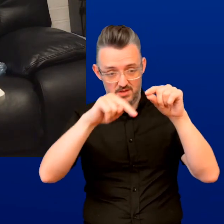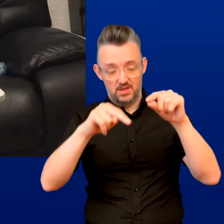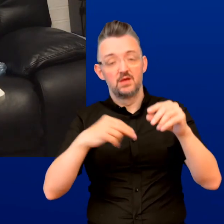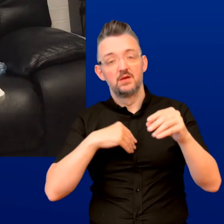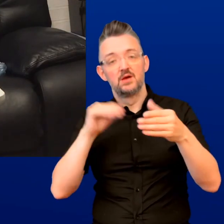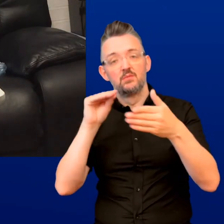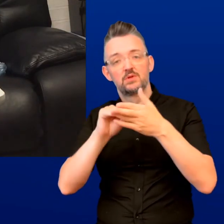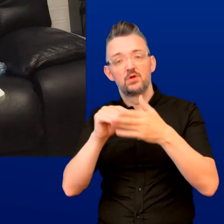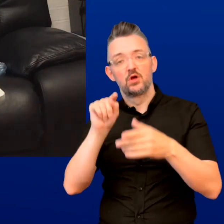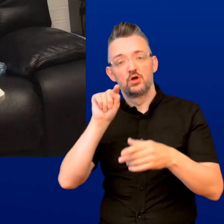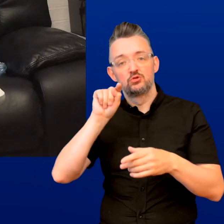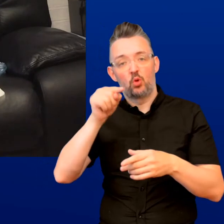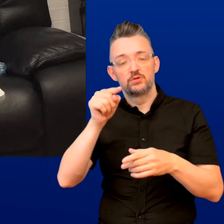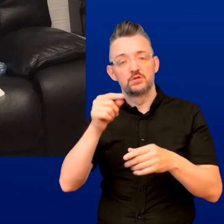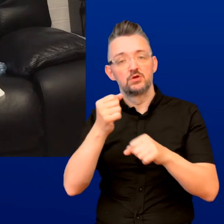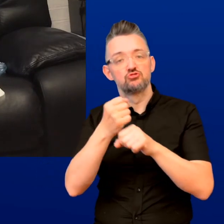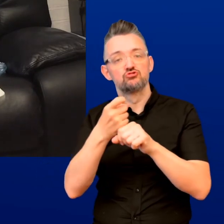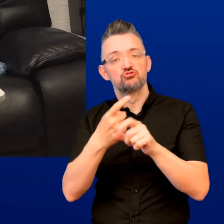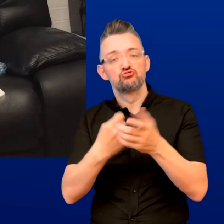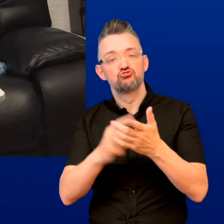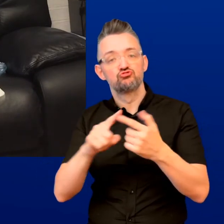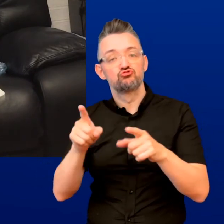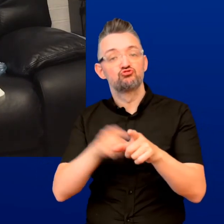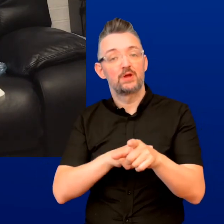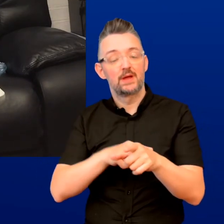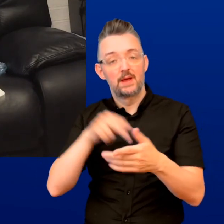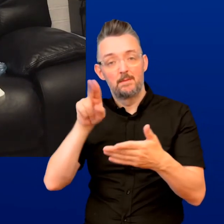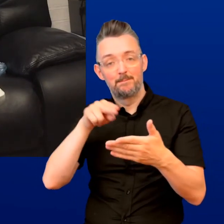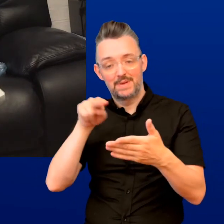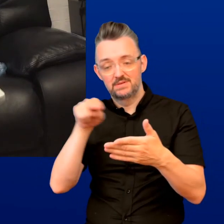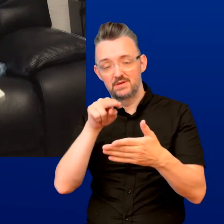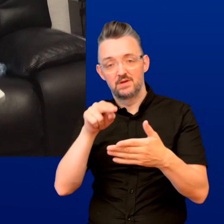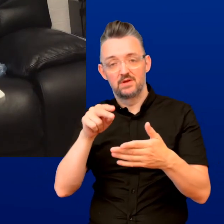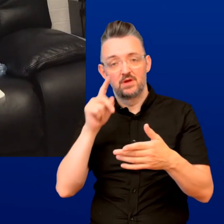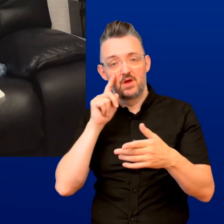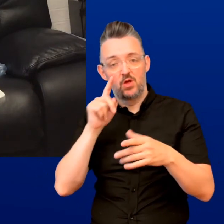a little dot of grey paint in it to make the fishes. You can also